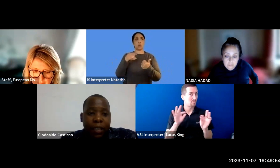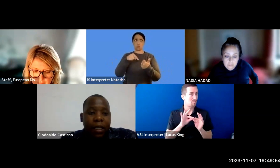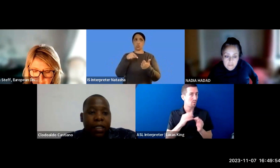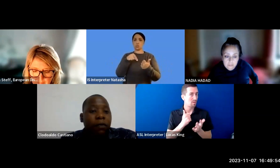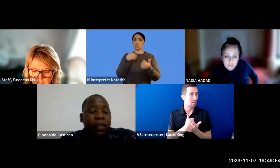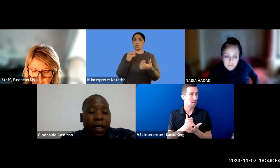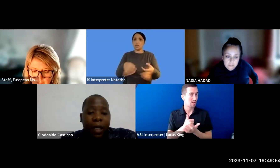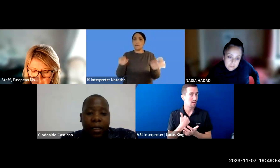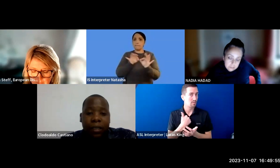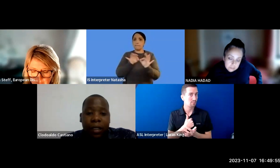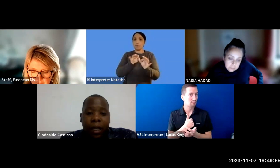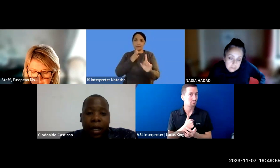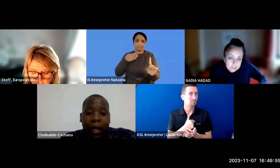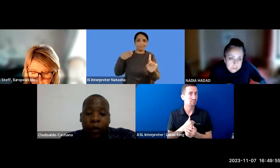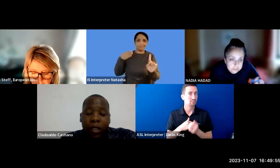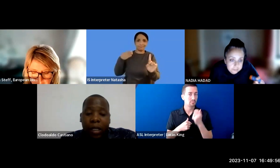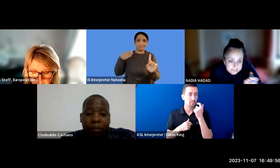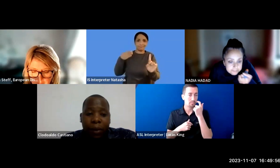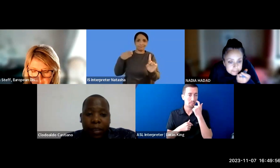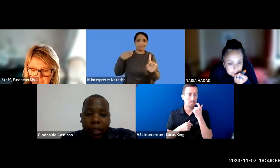This has definitely had a great impact